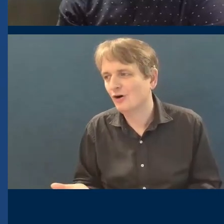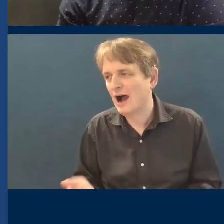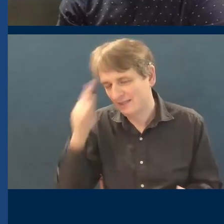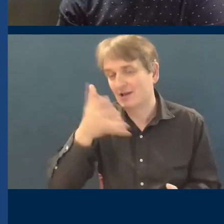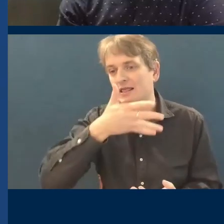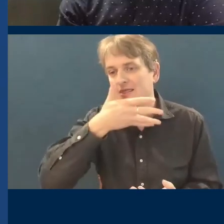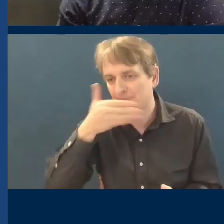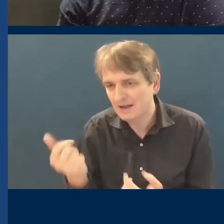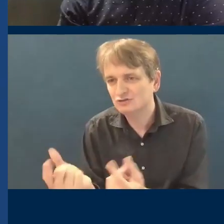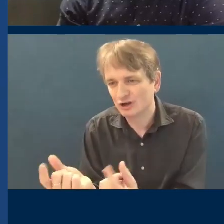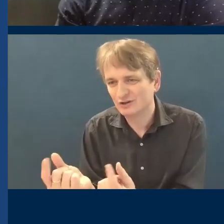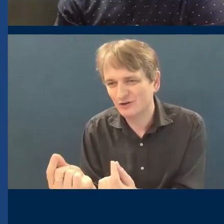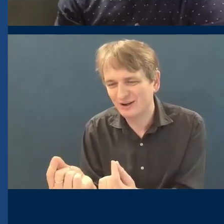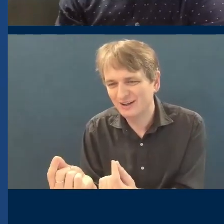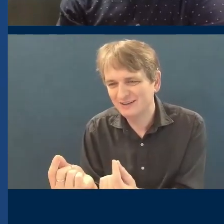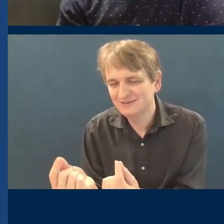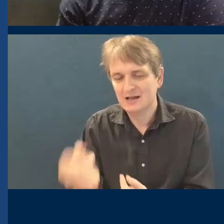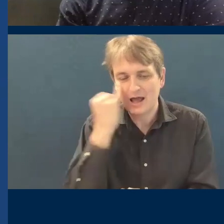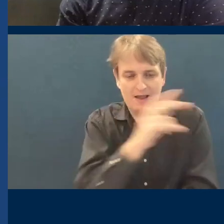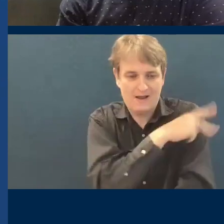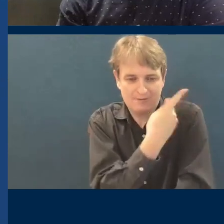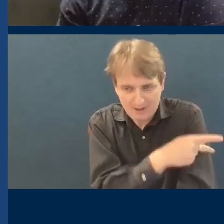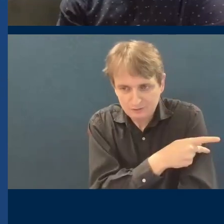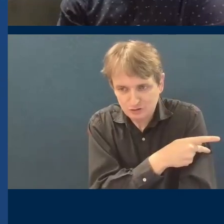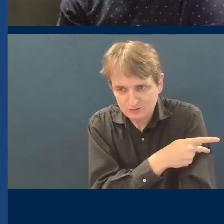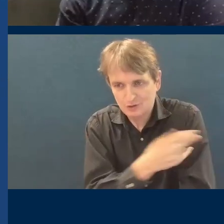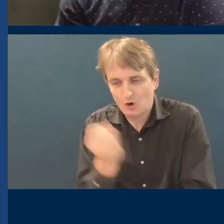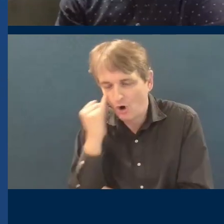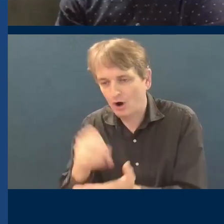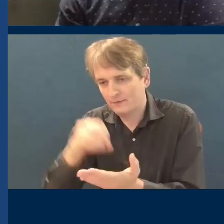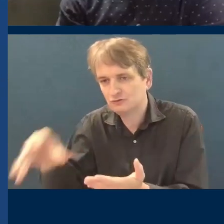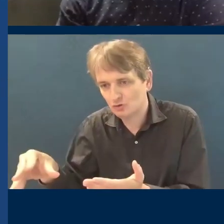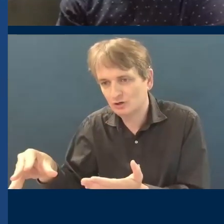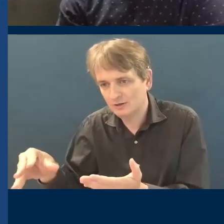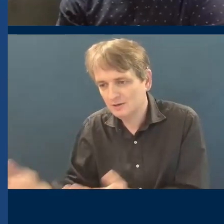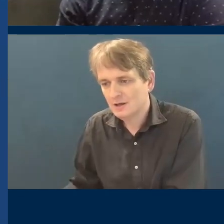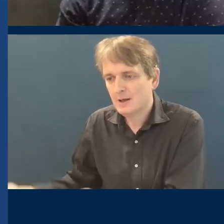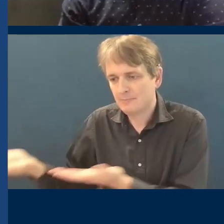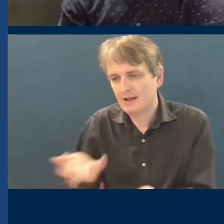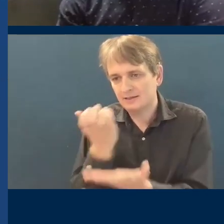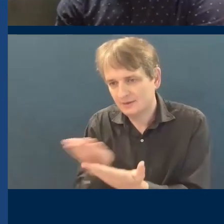So I think the best thing to do is, if you have a patient or a student